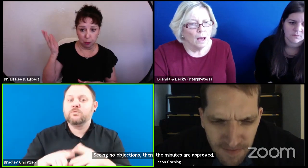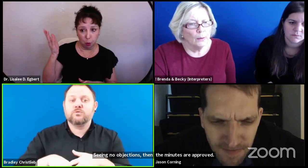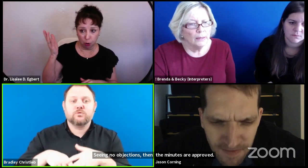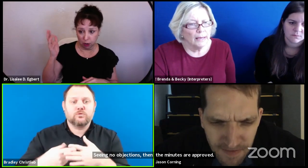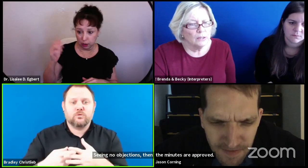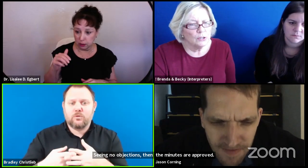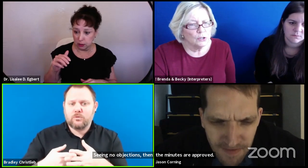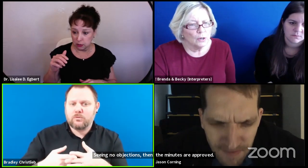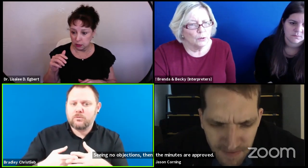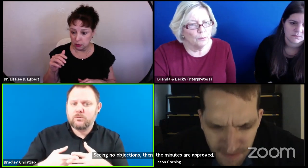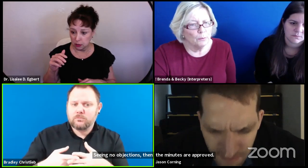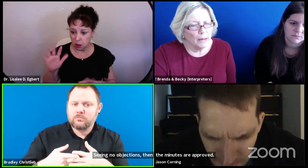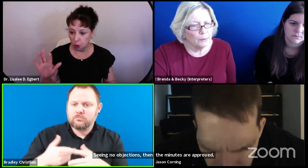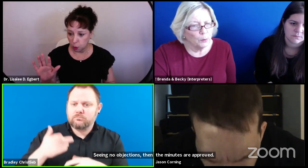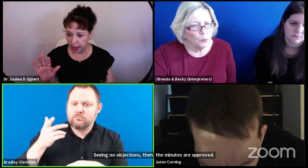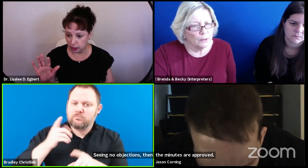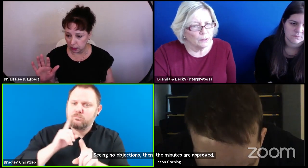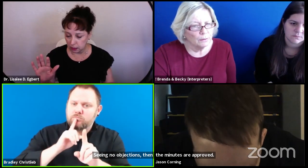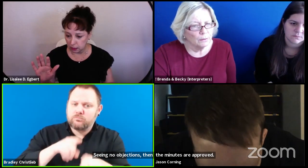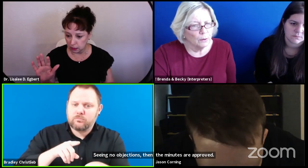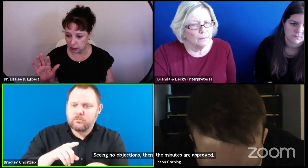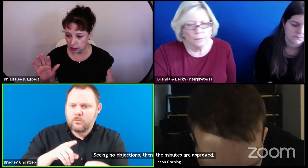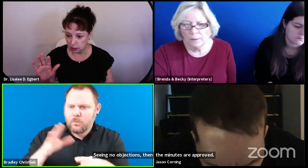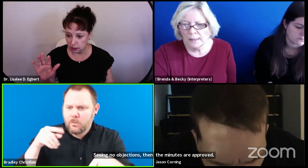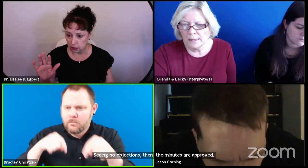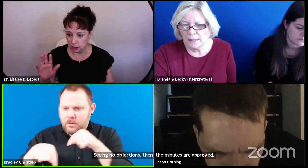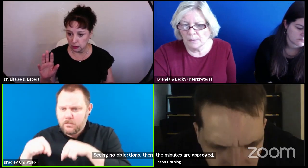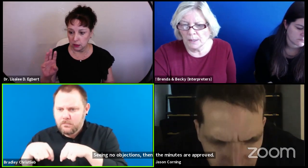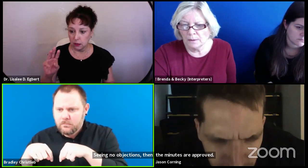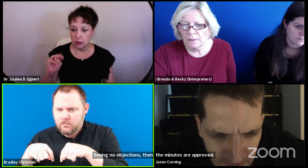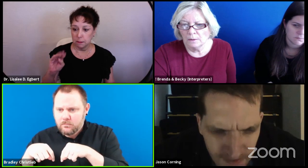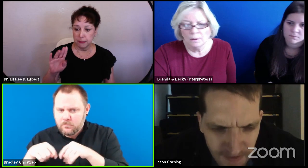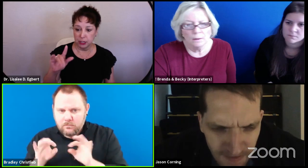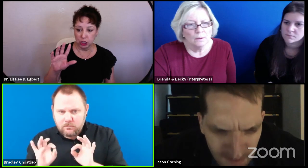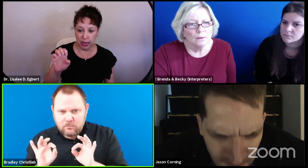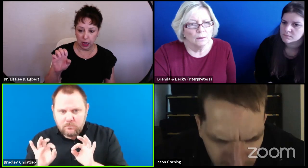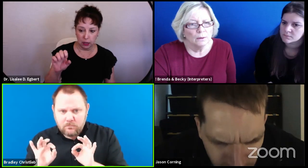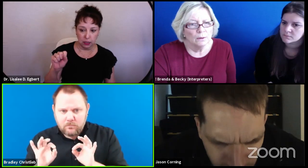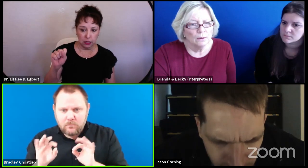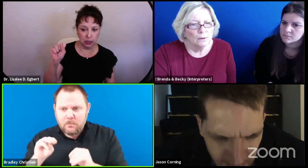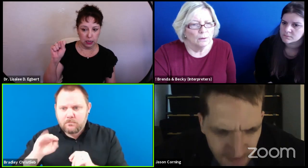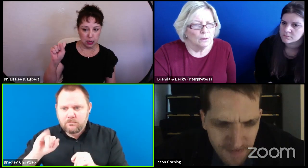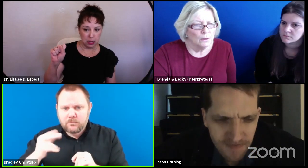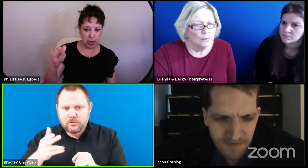I would like to start with my report -- wait. I see something.